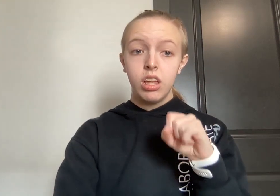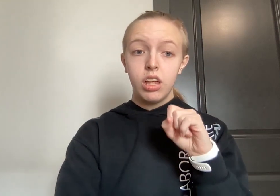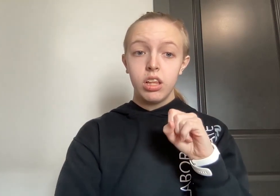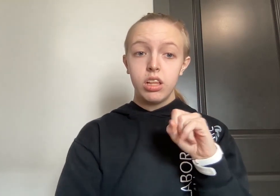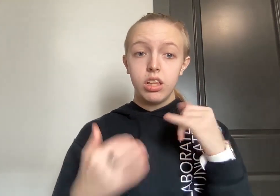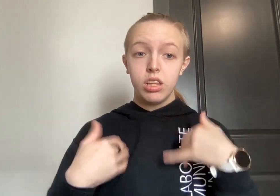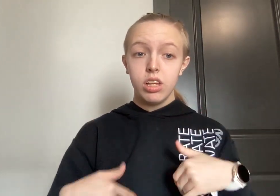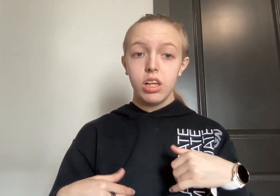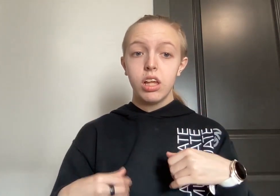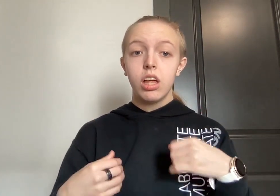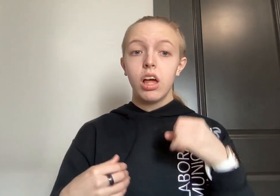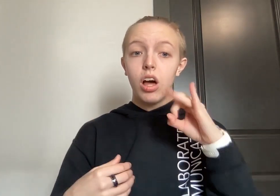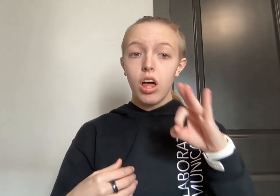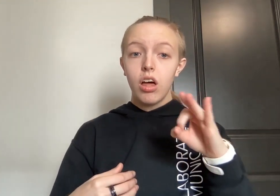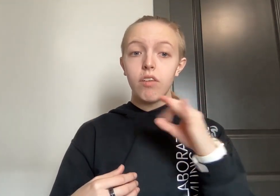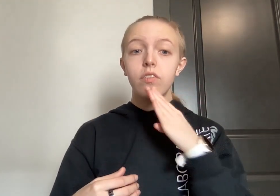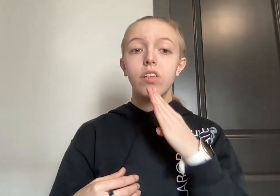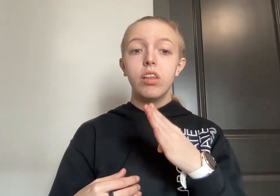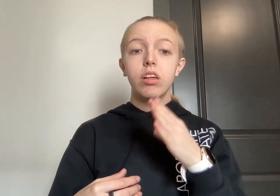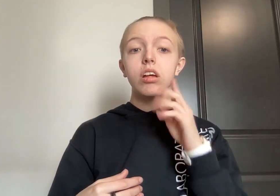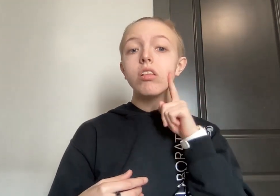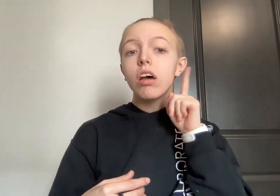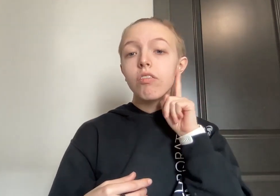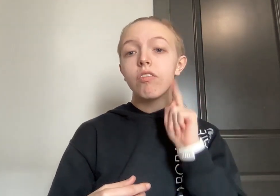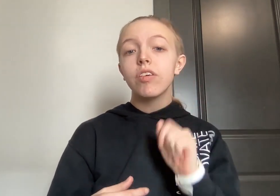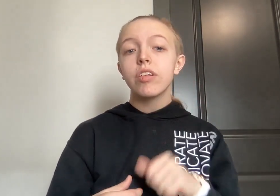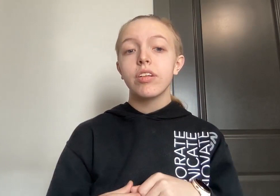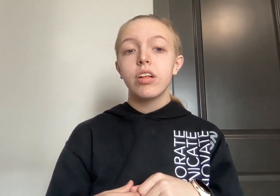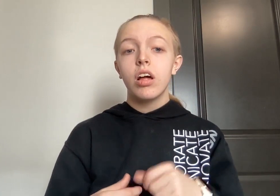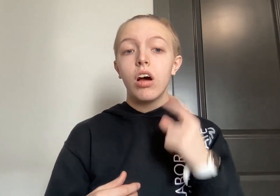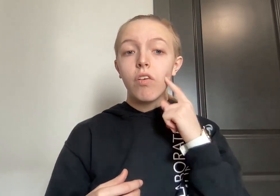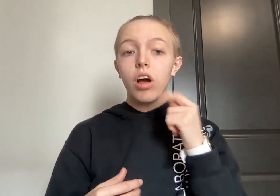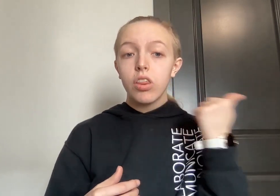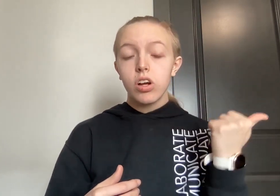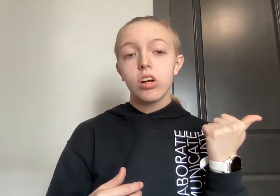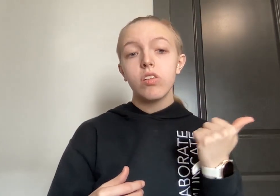of being deaf. For others,